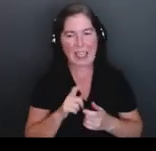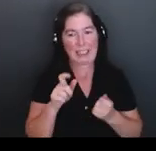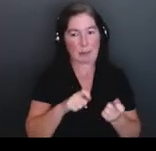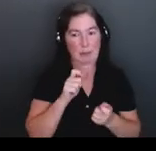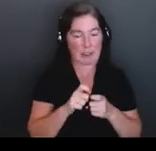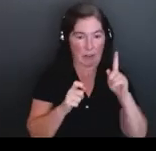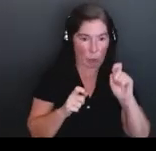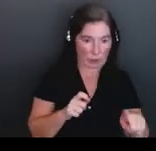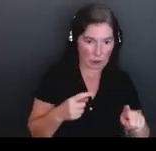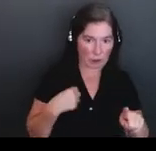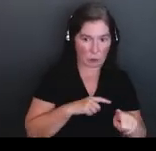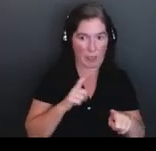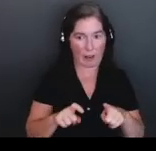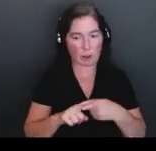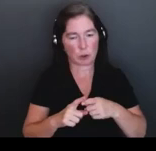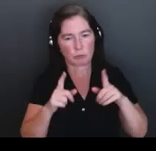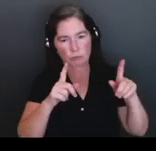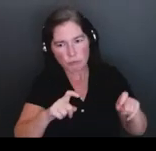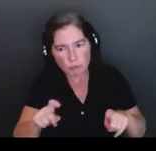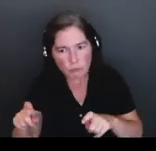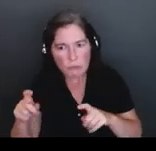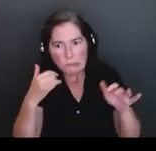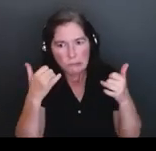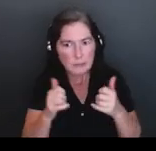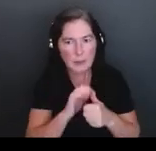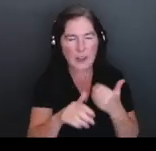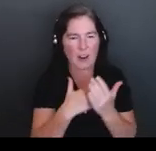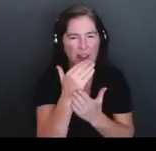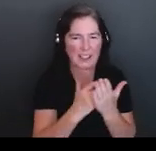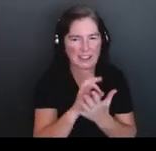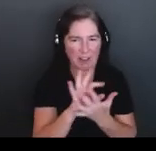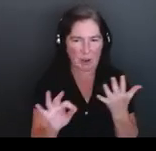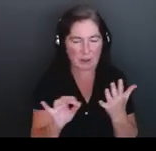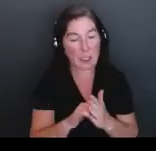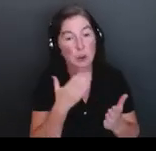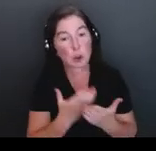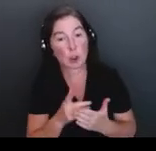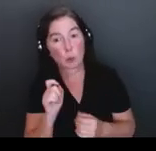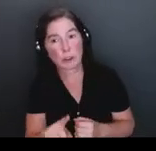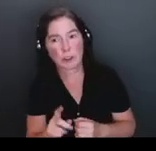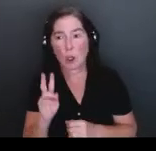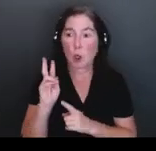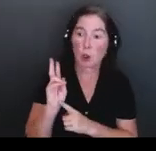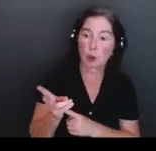Amy: Yeah, there's always different ways to do all of these things.